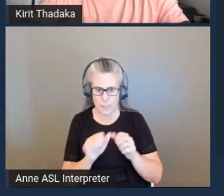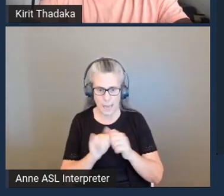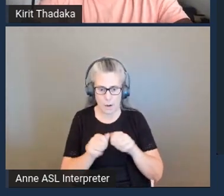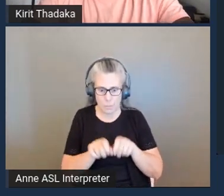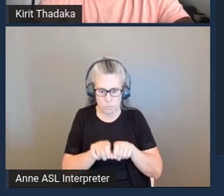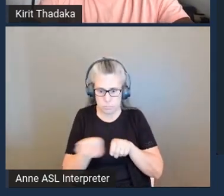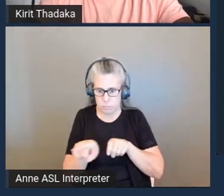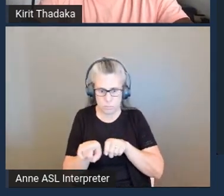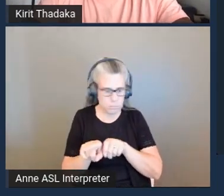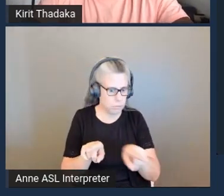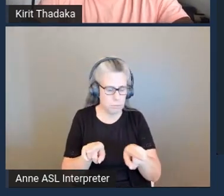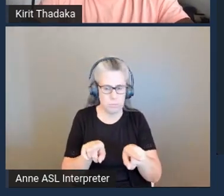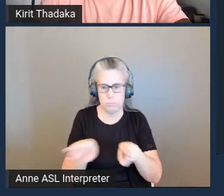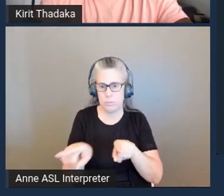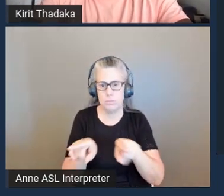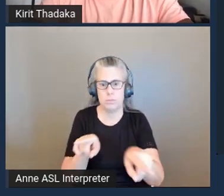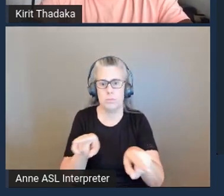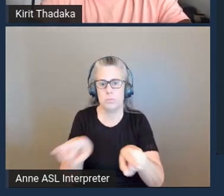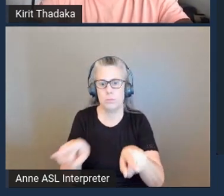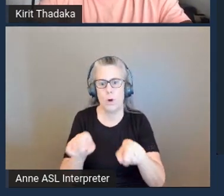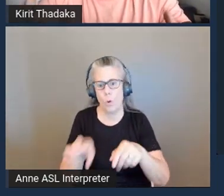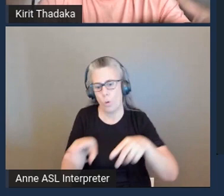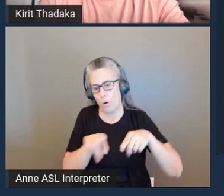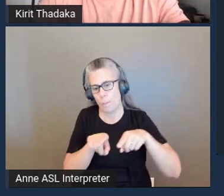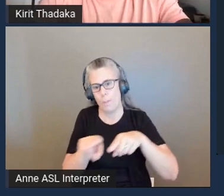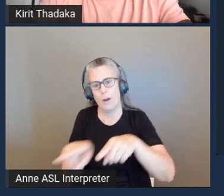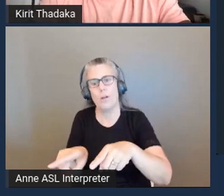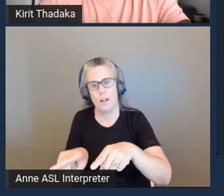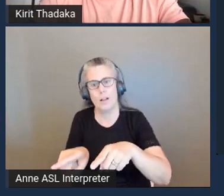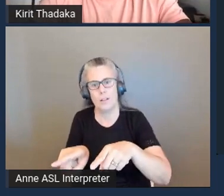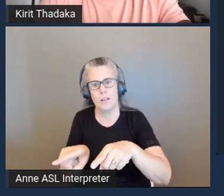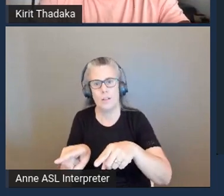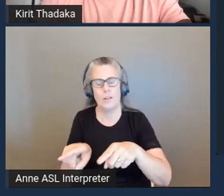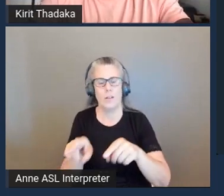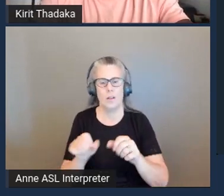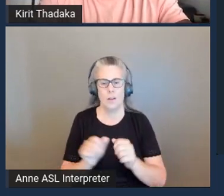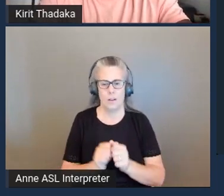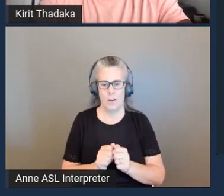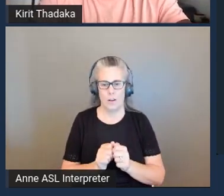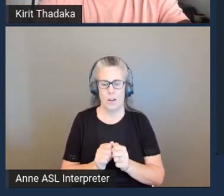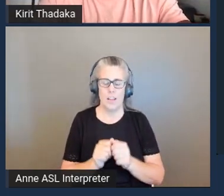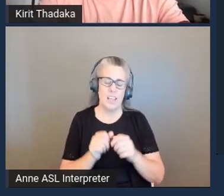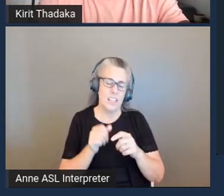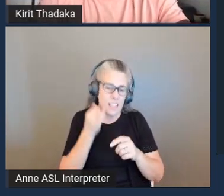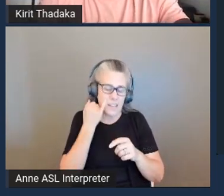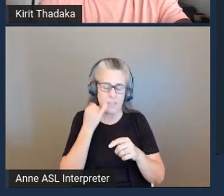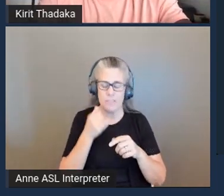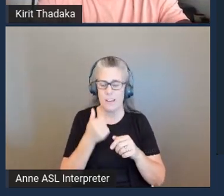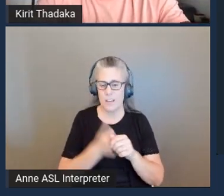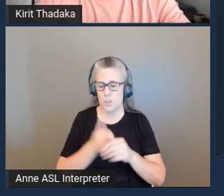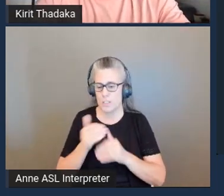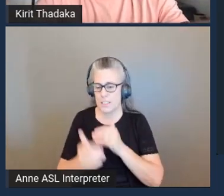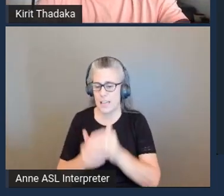and run steps in parallel as well if I have steps that are not dependent on each other and don't need to run in sequence,